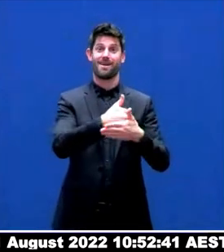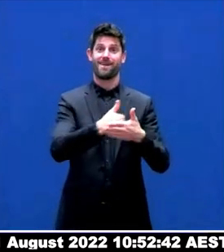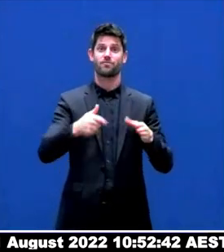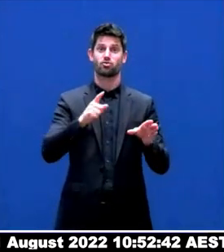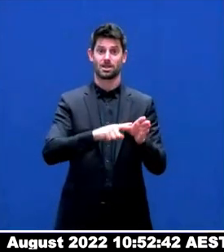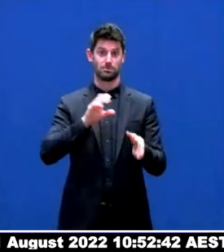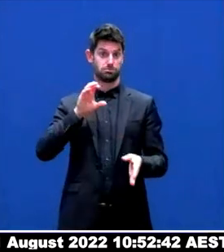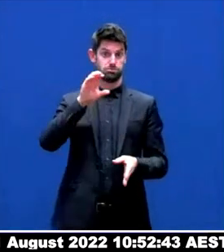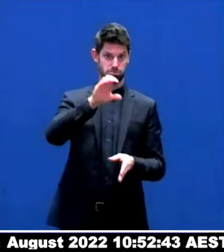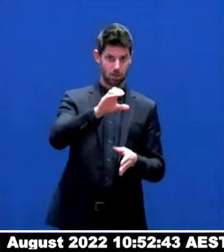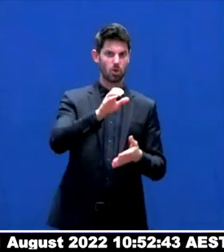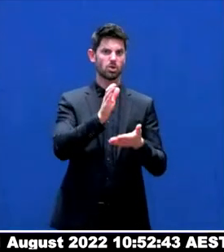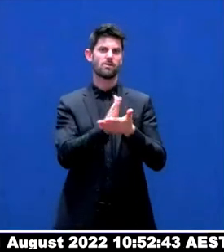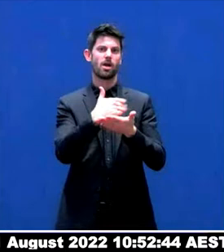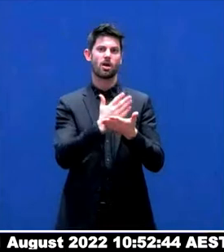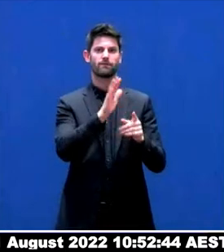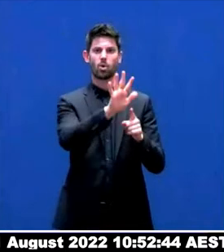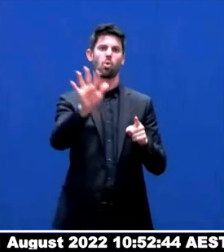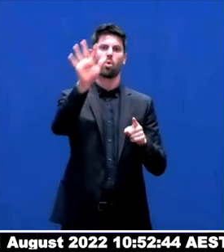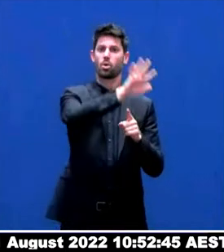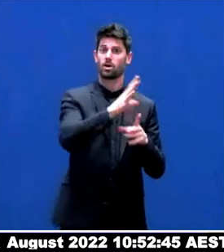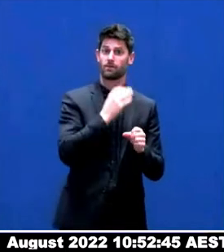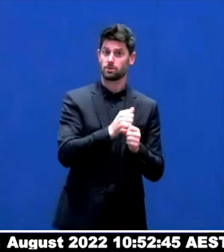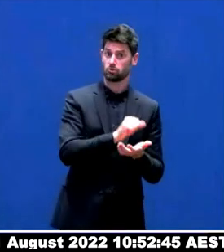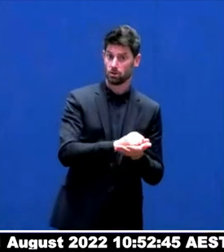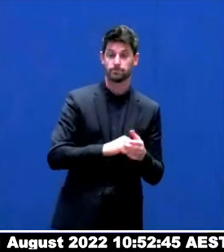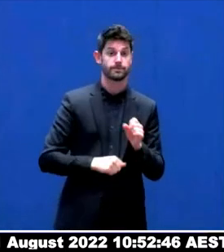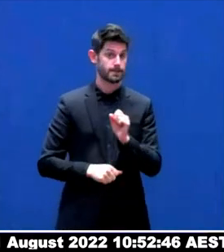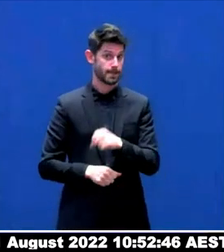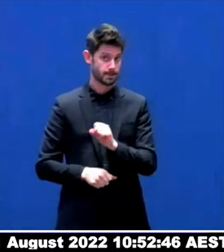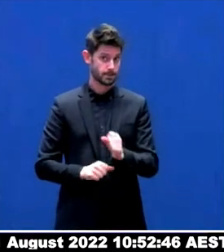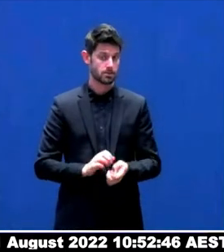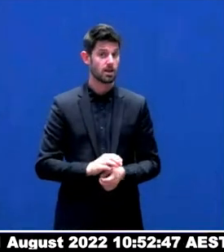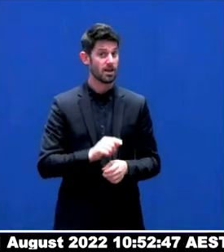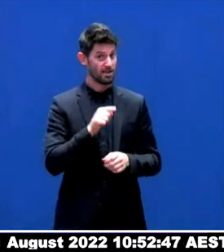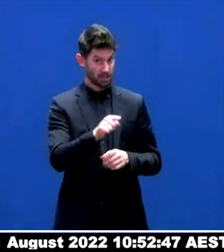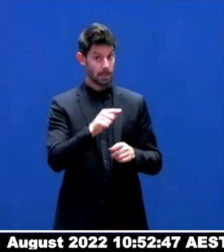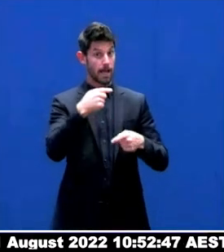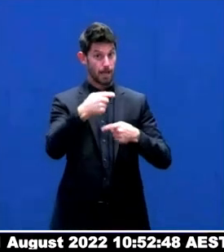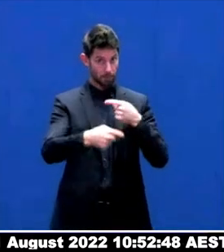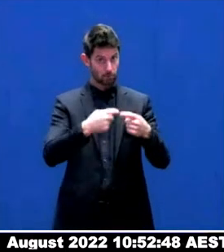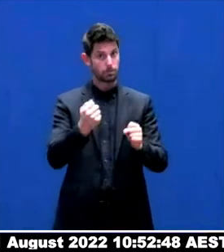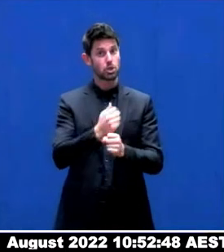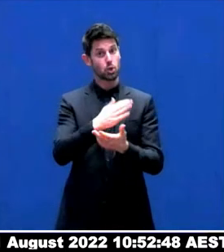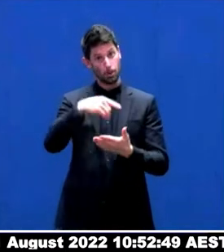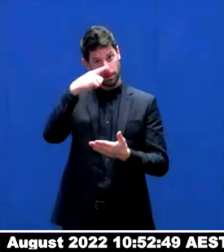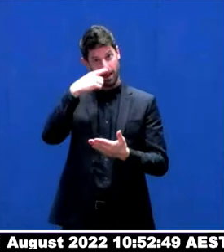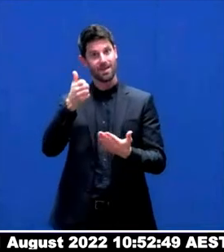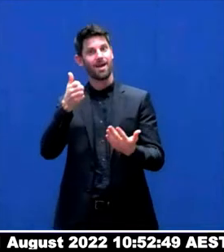That's correct. MS EASTMAN: And this is to deal with the access to secure and affordable housing across the housing spectrum?